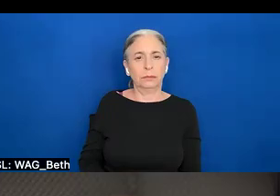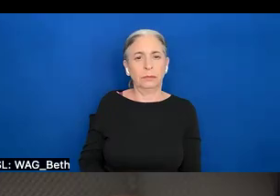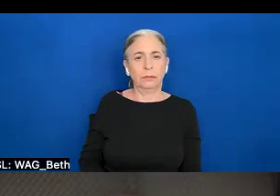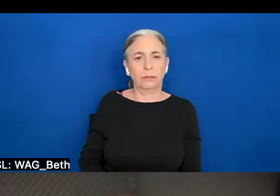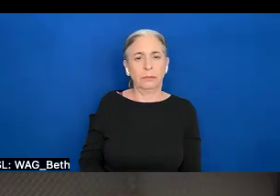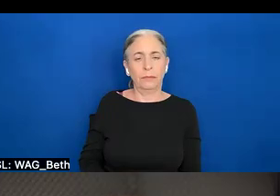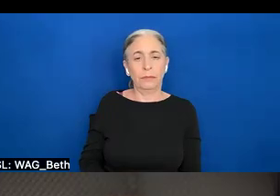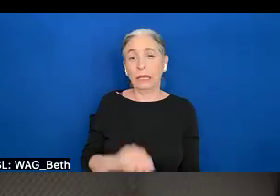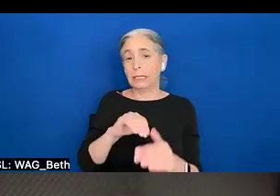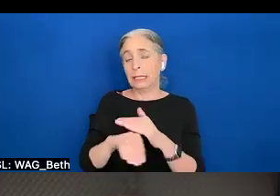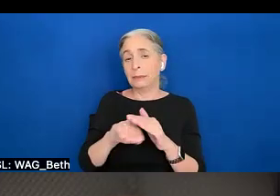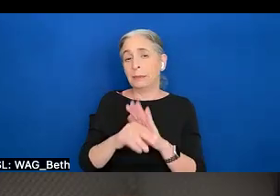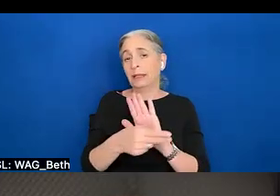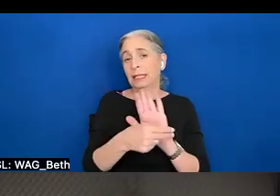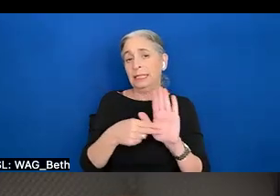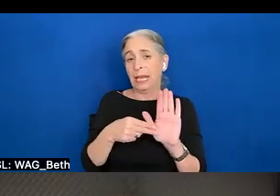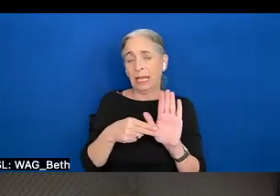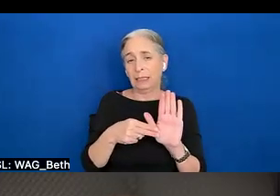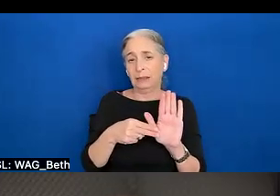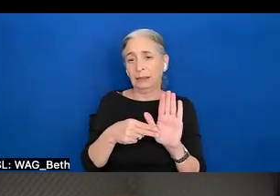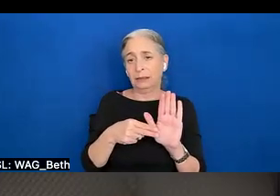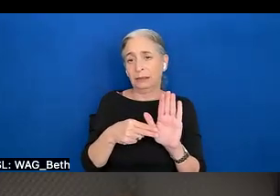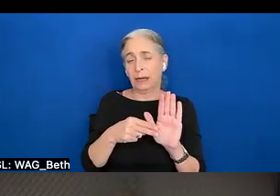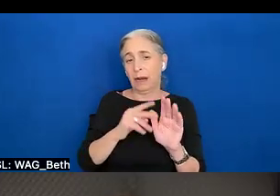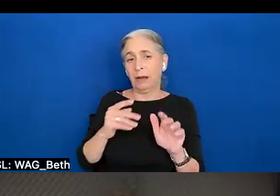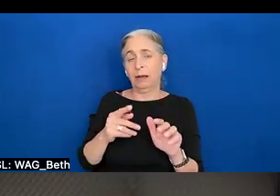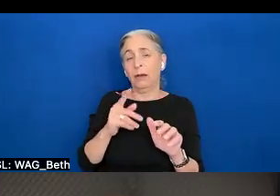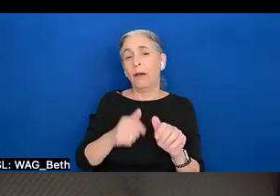That accessibility tags are following the structure I